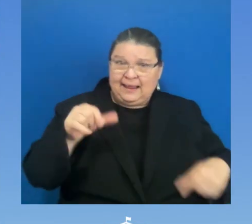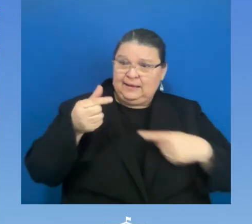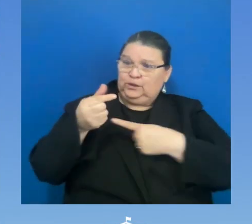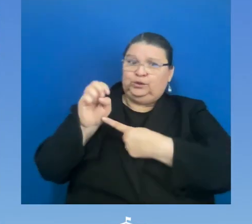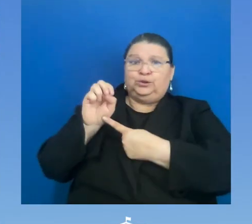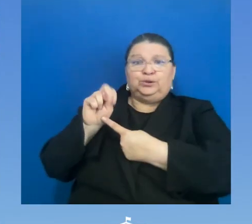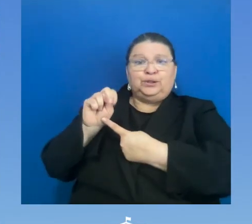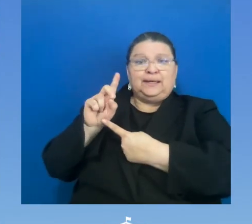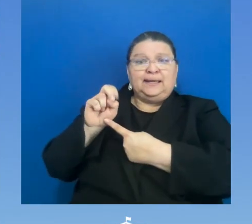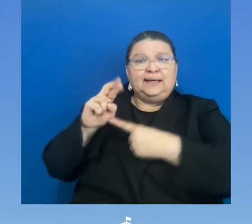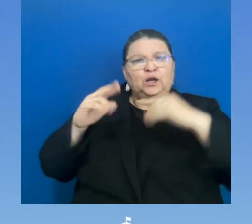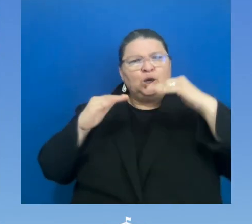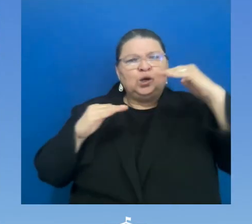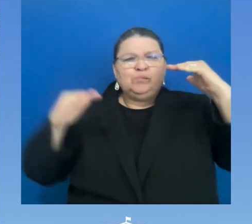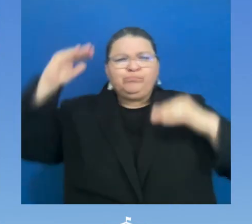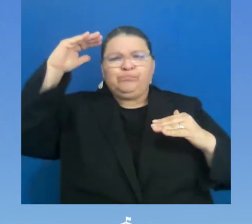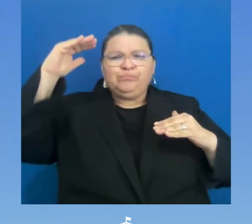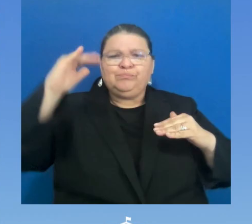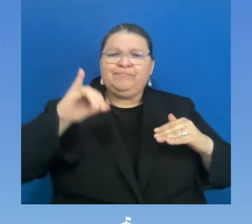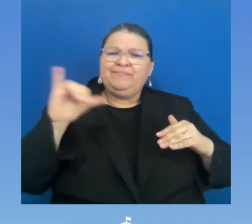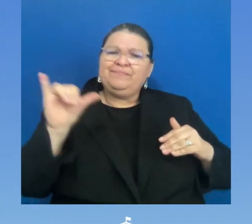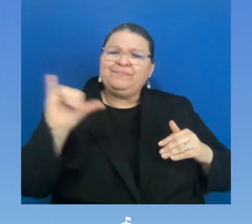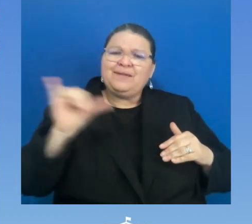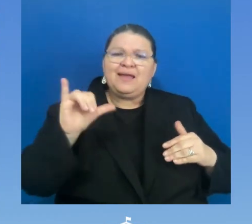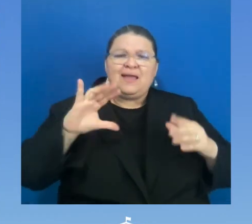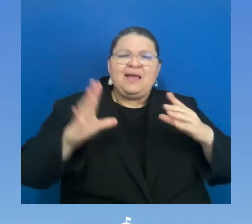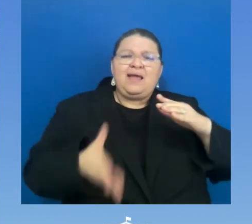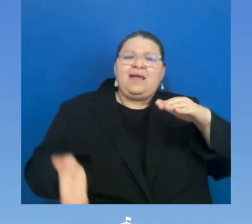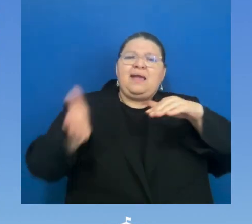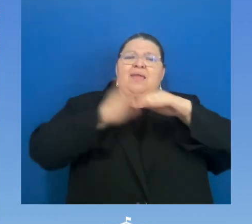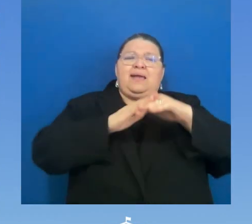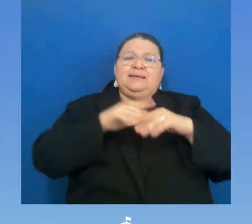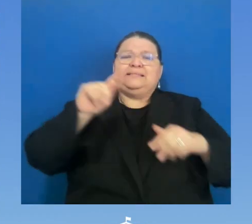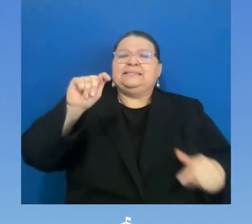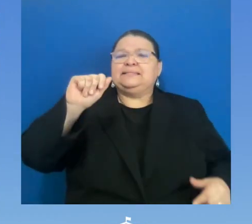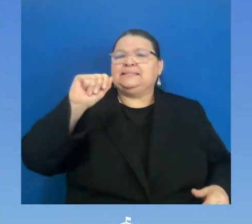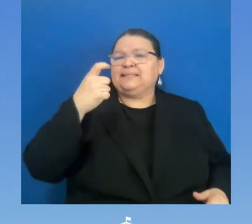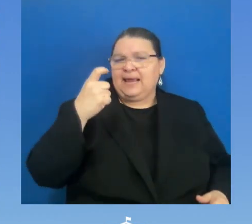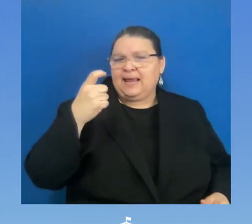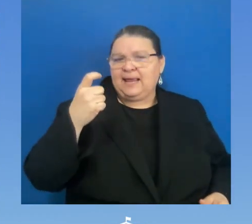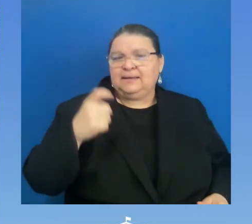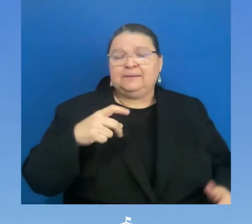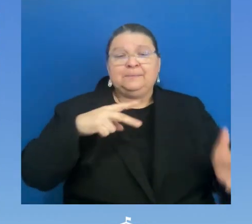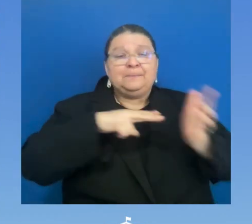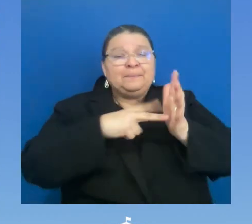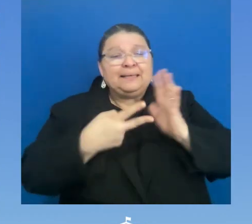making it so much more difficult to pay the bills and invest in their future.